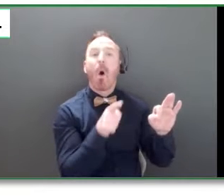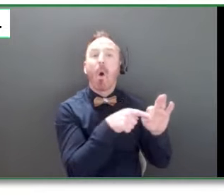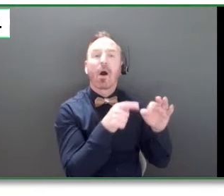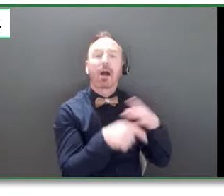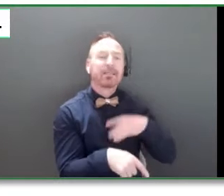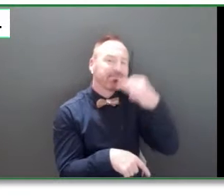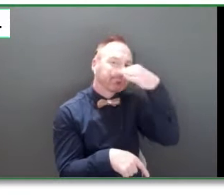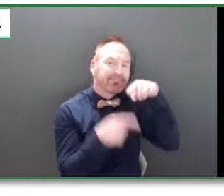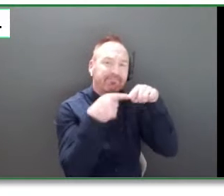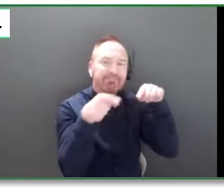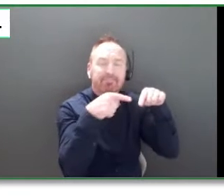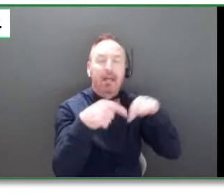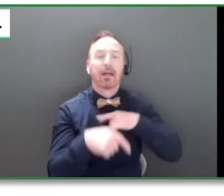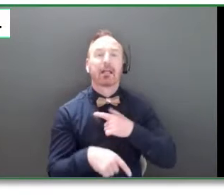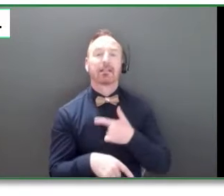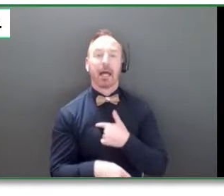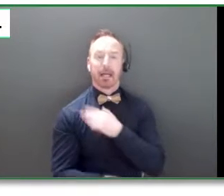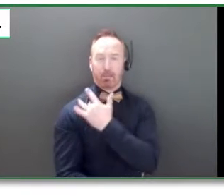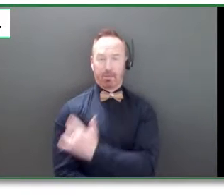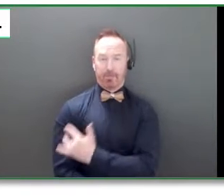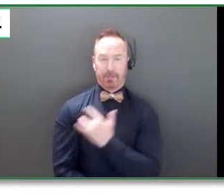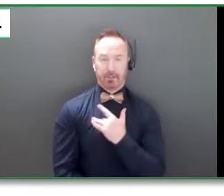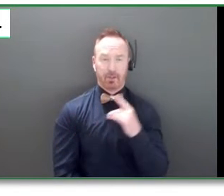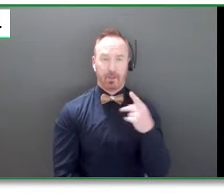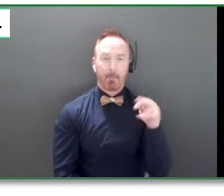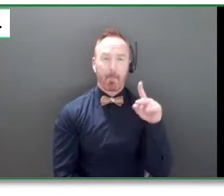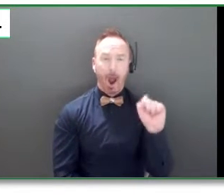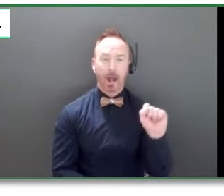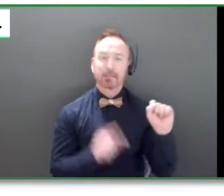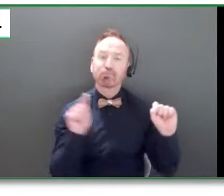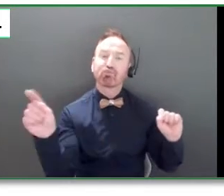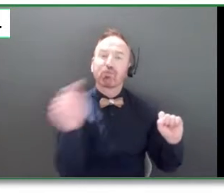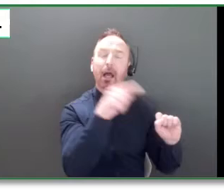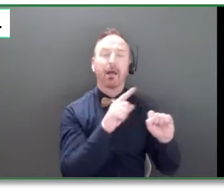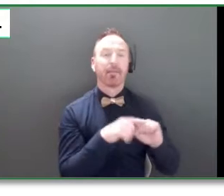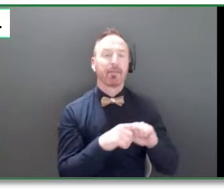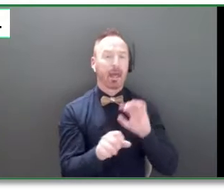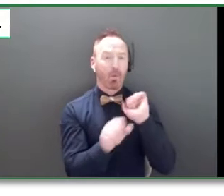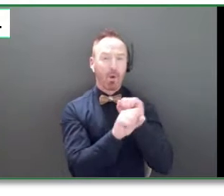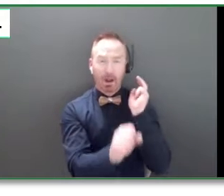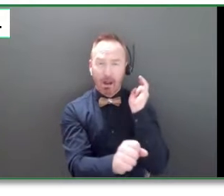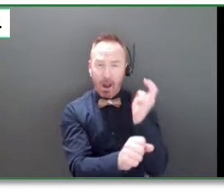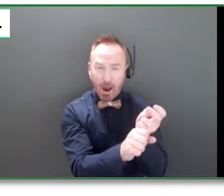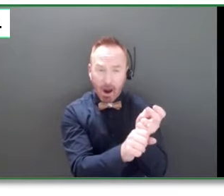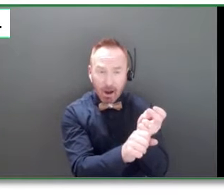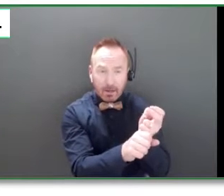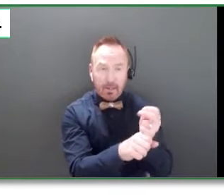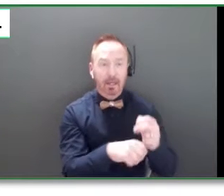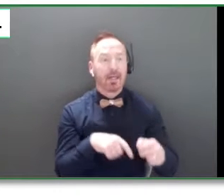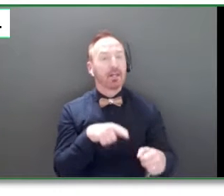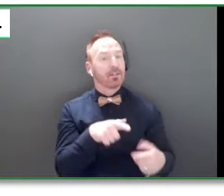And they work hard to recreate in the same places